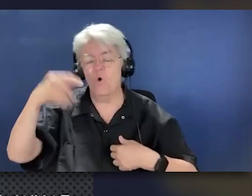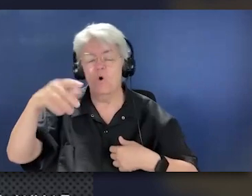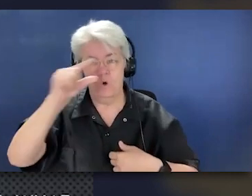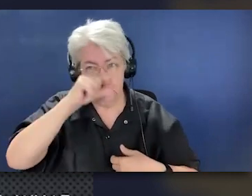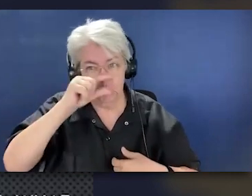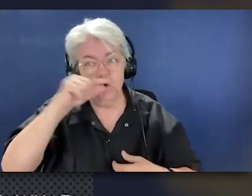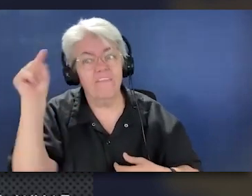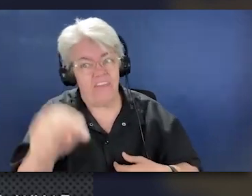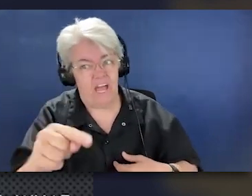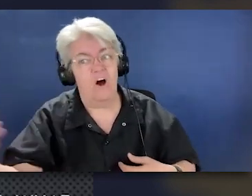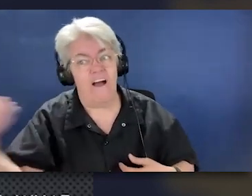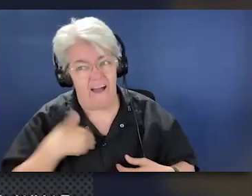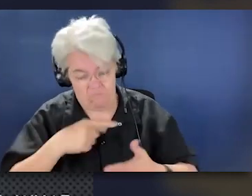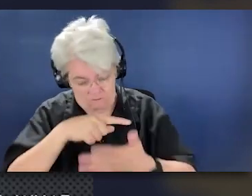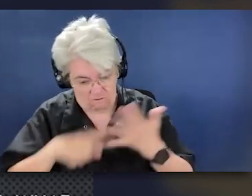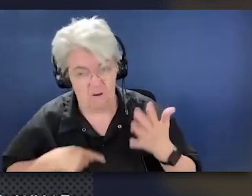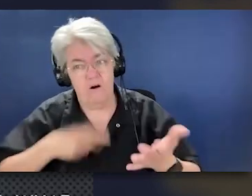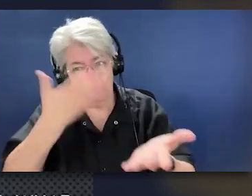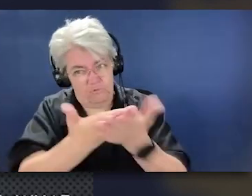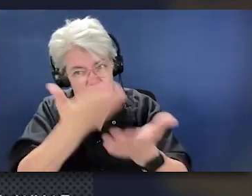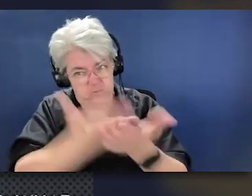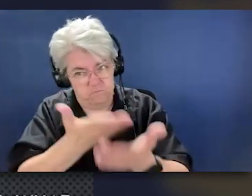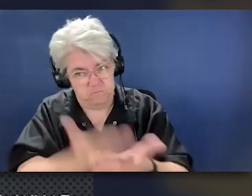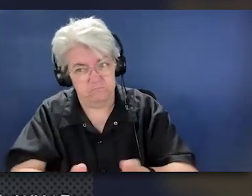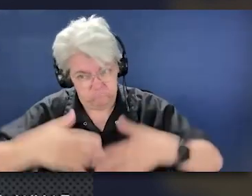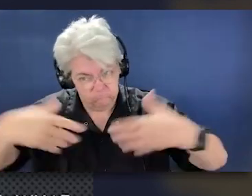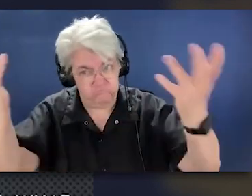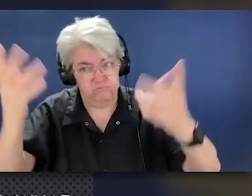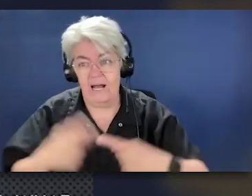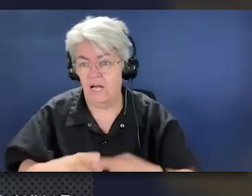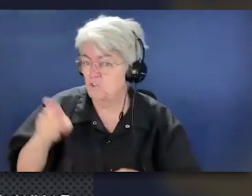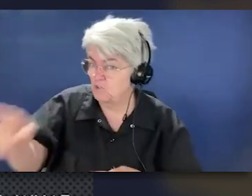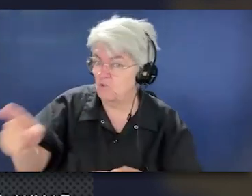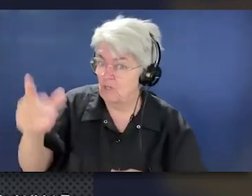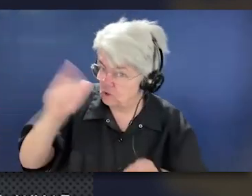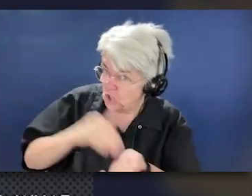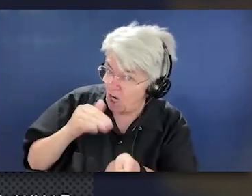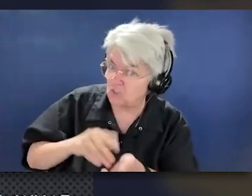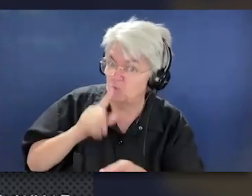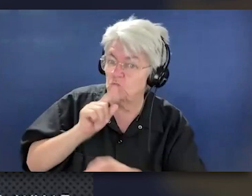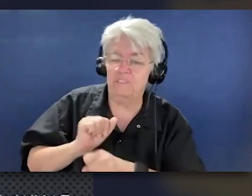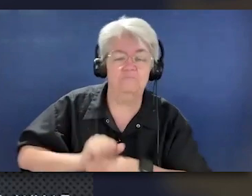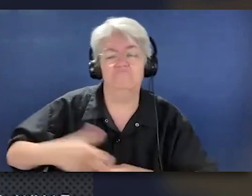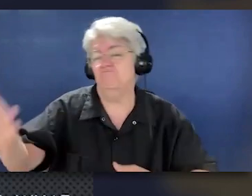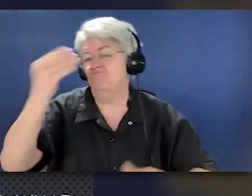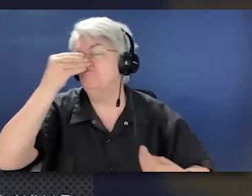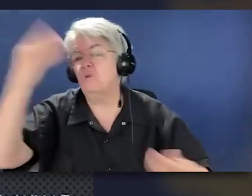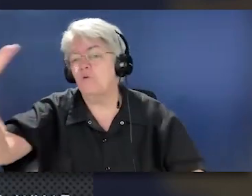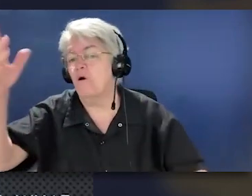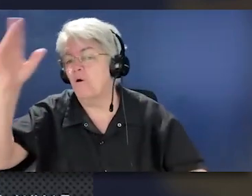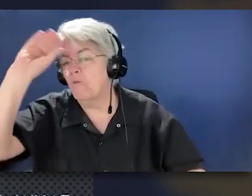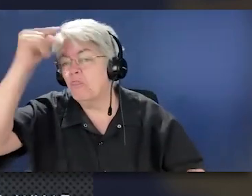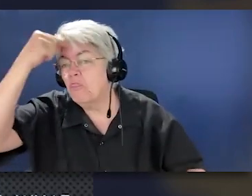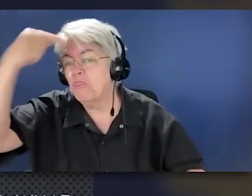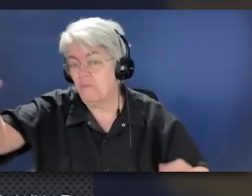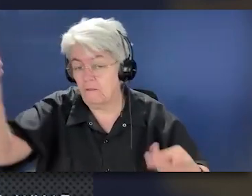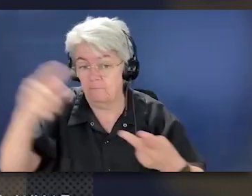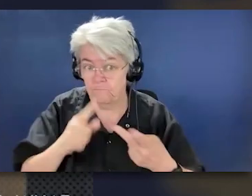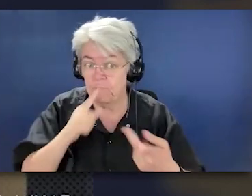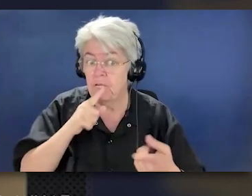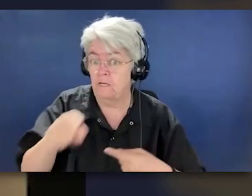the internet. And she’s worried that what gen AI does is it takes that to the next level,